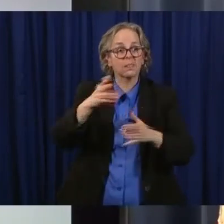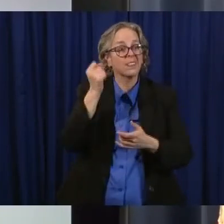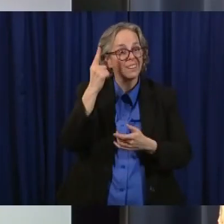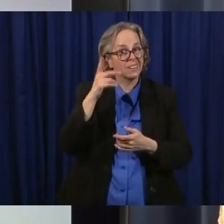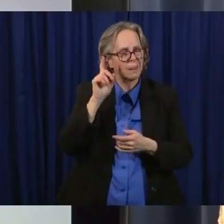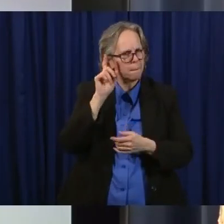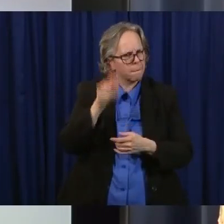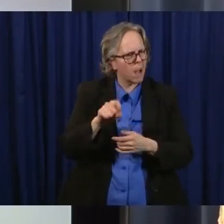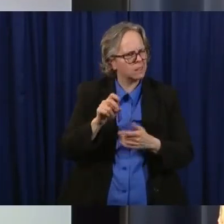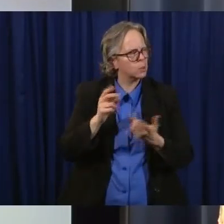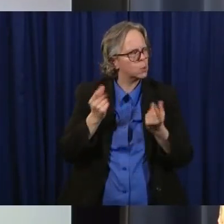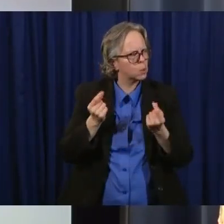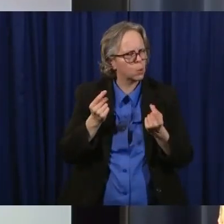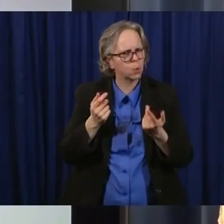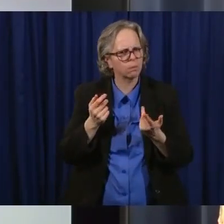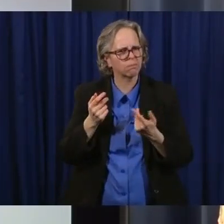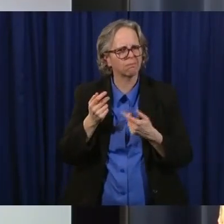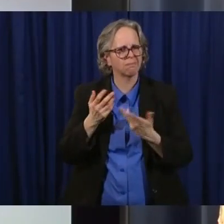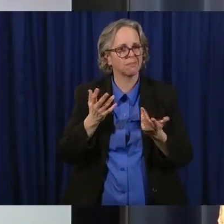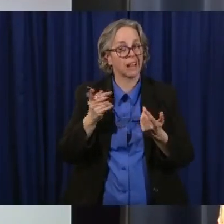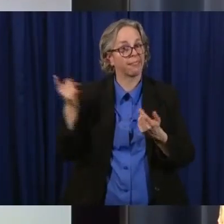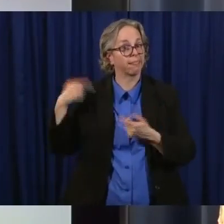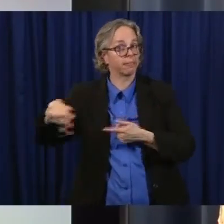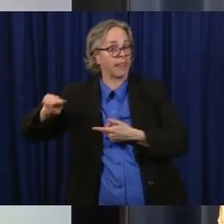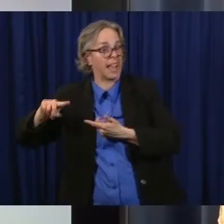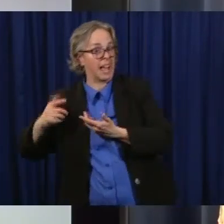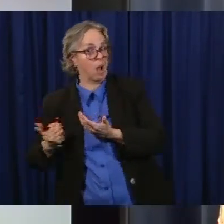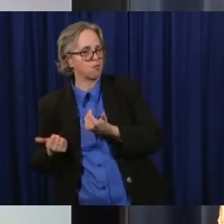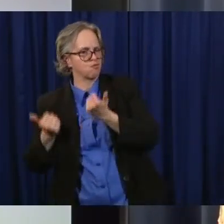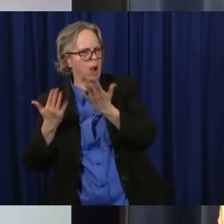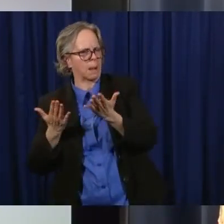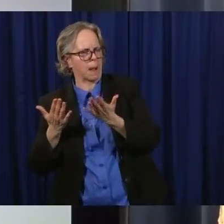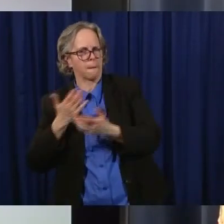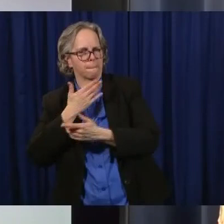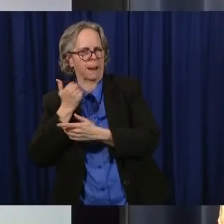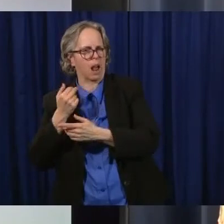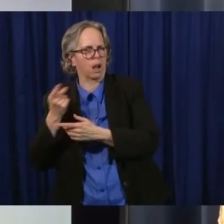HOMEMADE APPROACH TO TRY AND DO THAT, MAYBE THINK MORE ABOUT